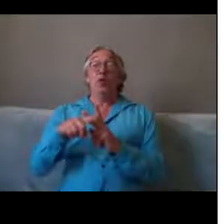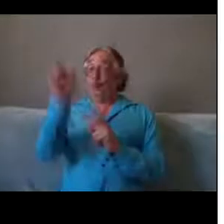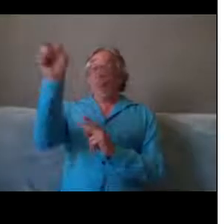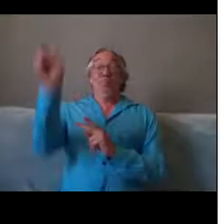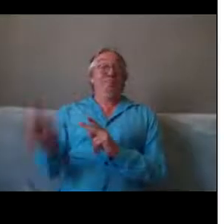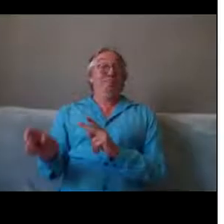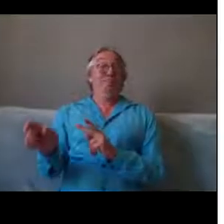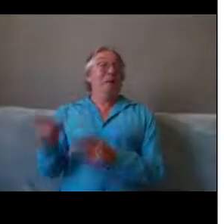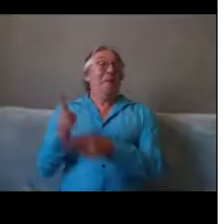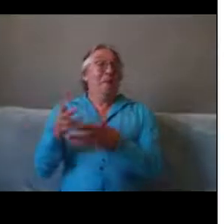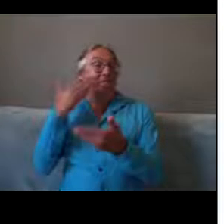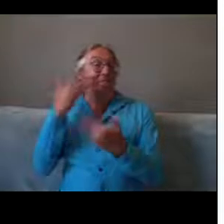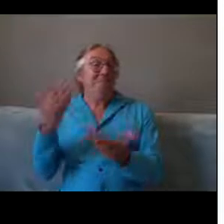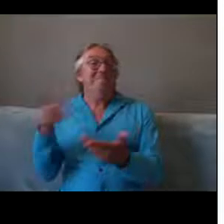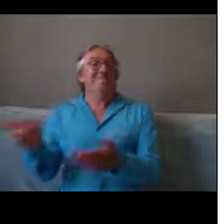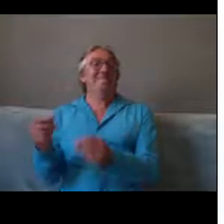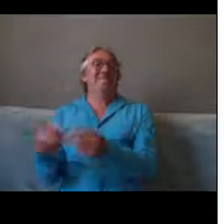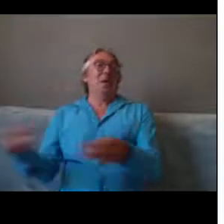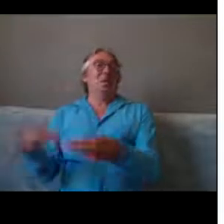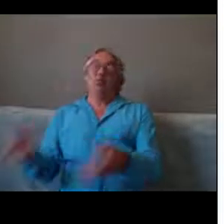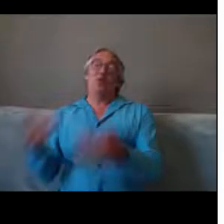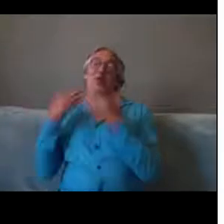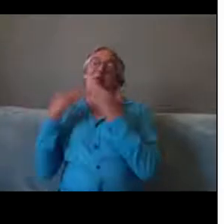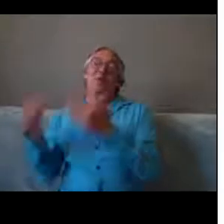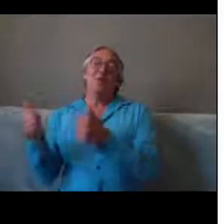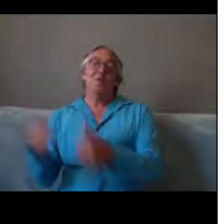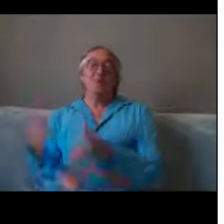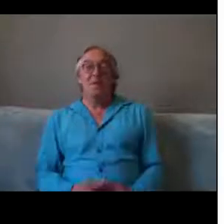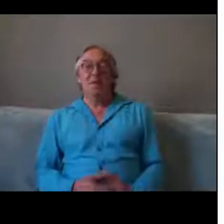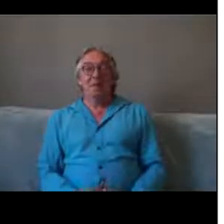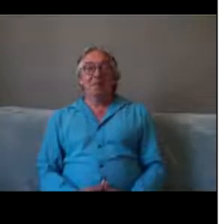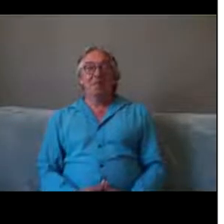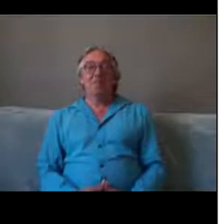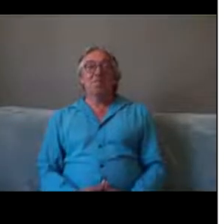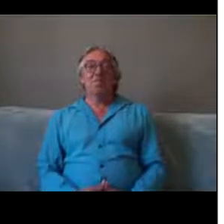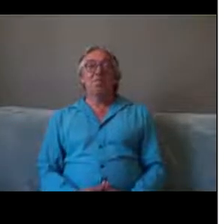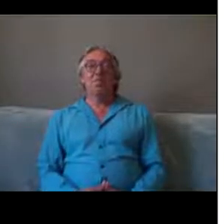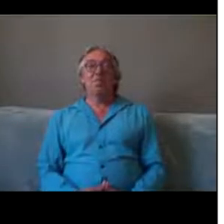If there is no importance you want to say to anyone,